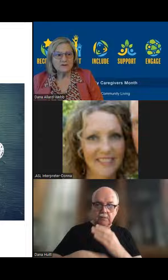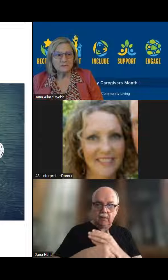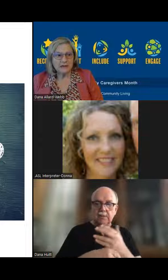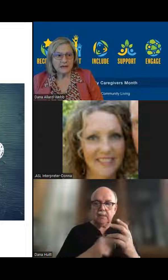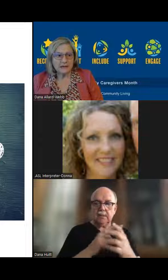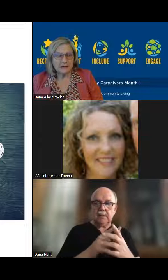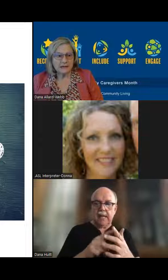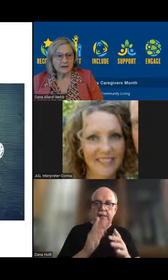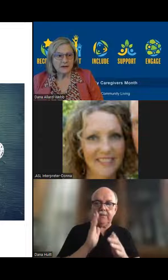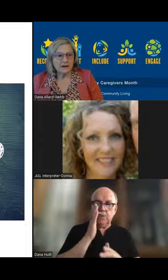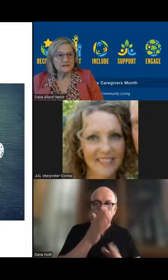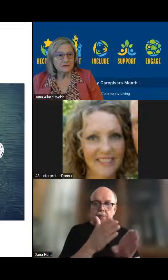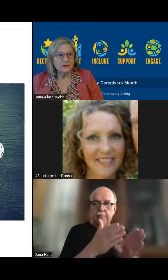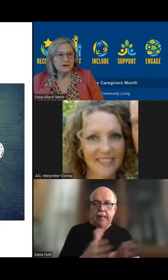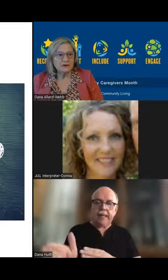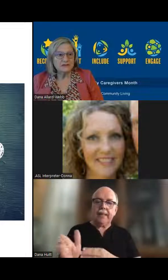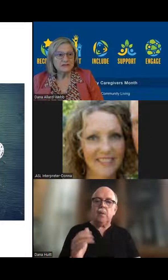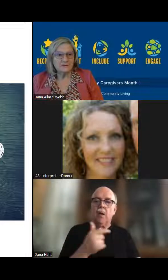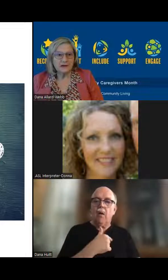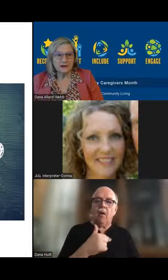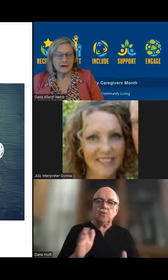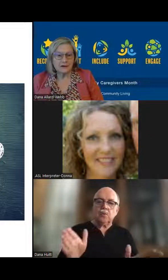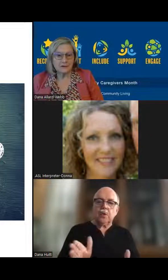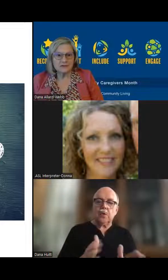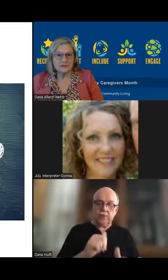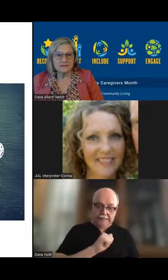And some may want to be a nursing assistant certified. So this web page